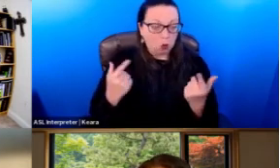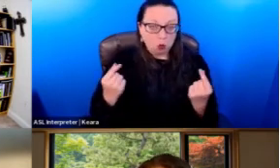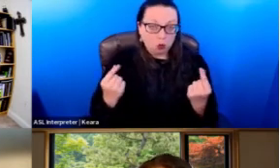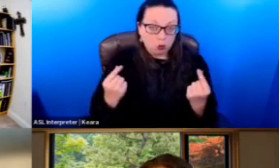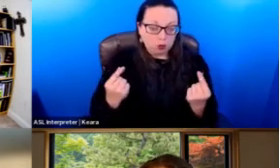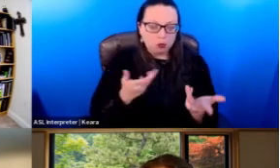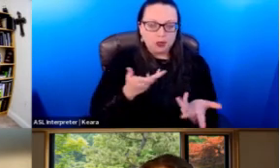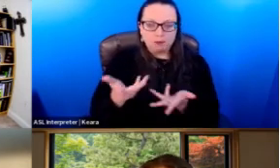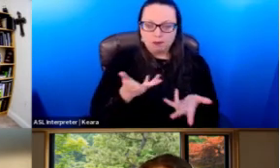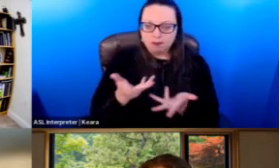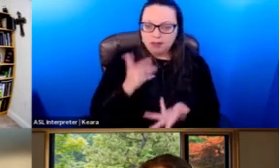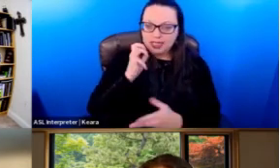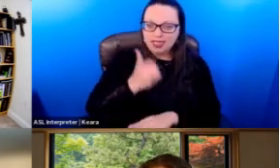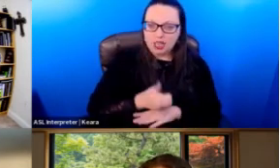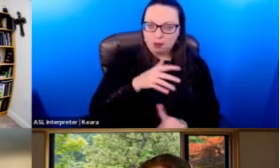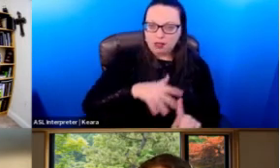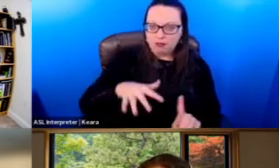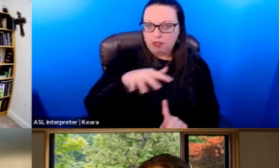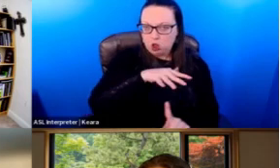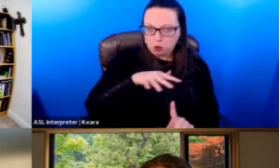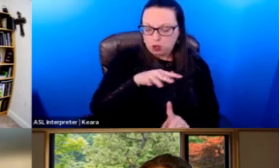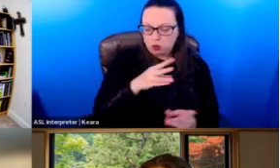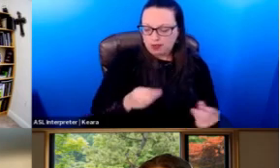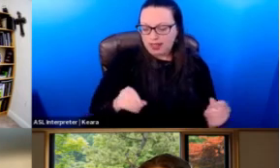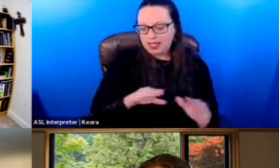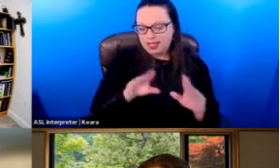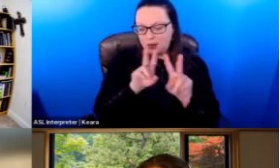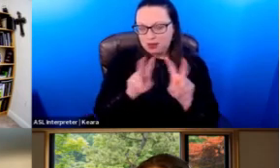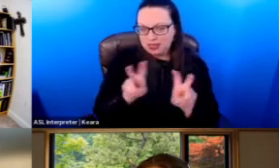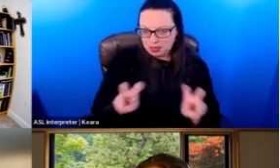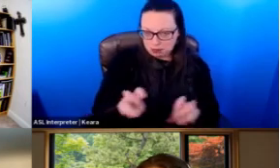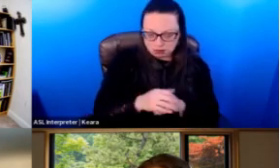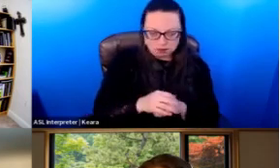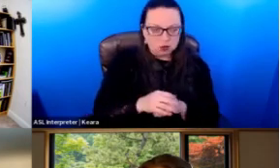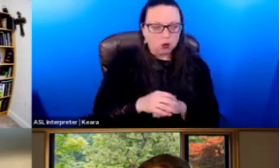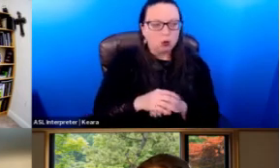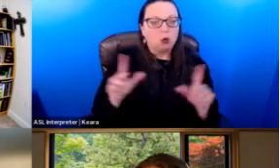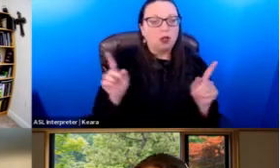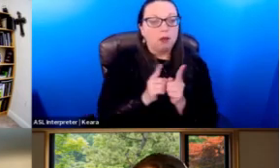with families. And we also met with grantees themselves. We also took a deep dive into the